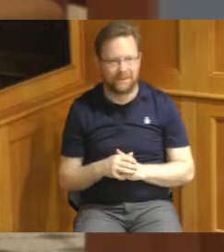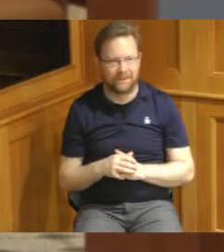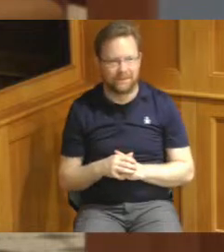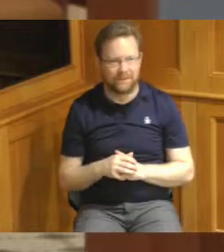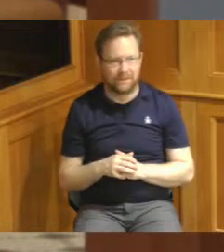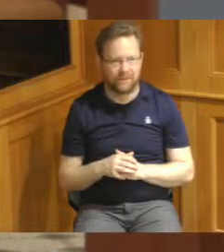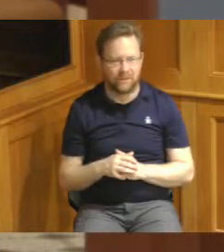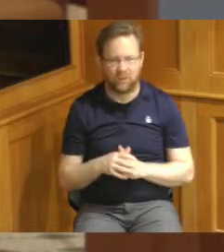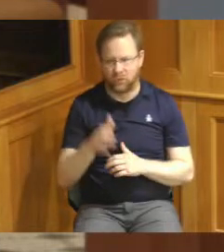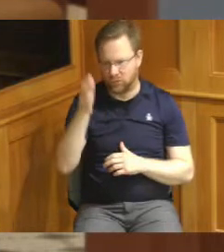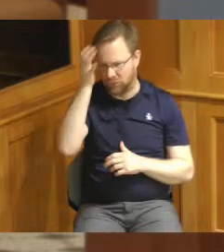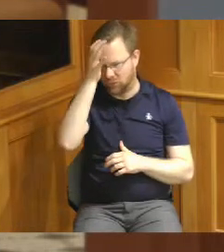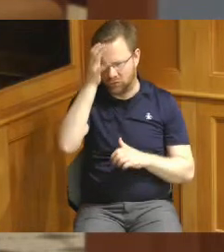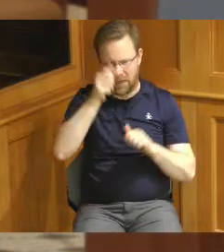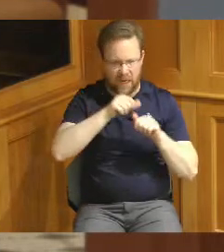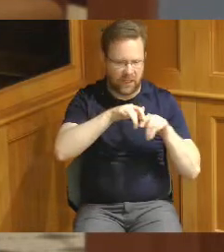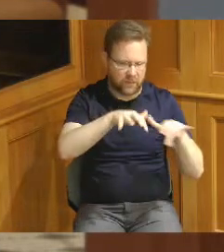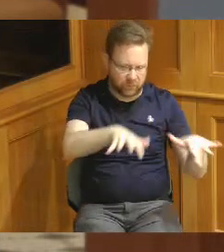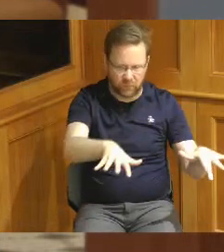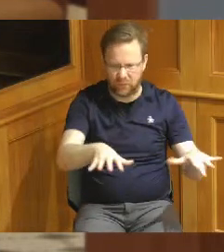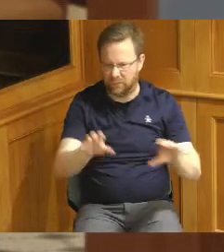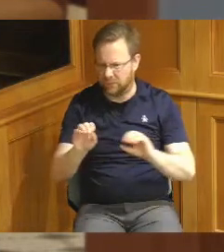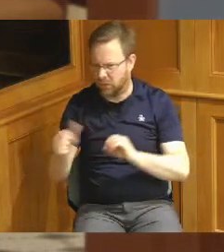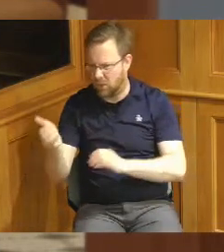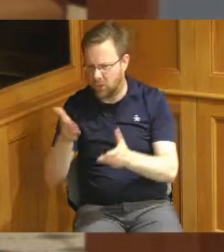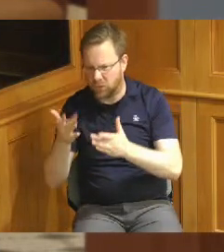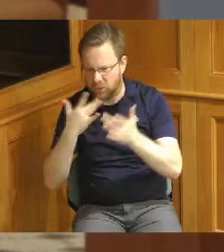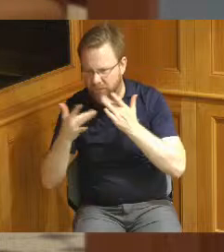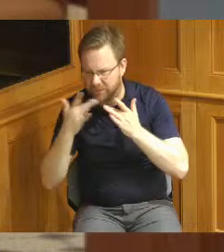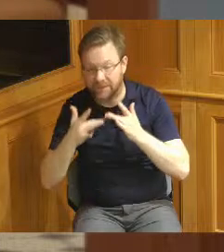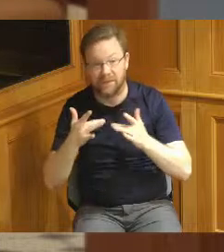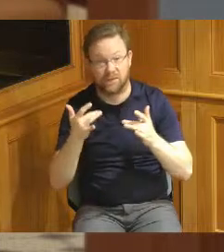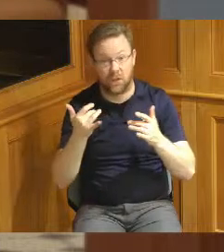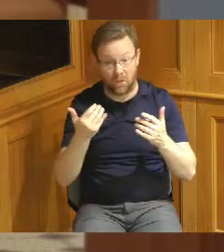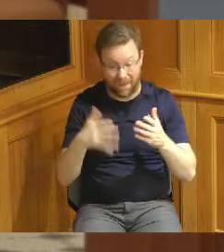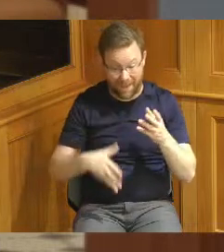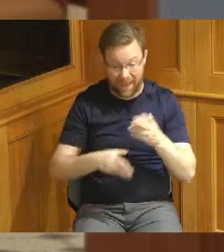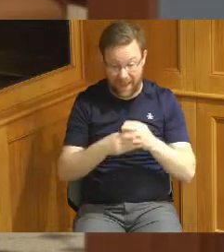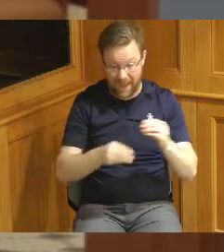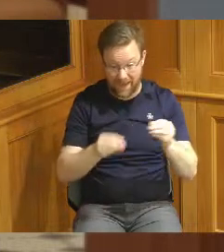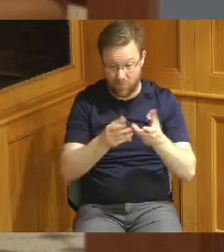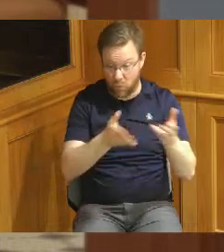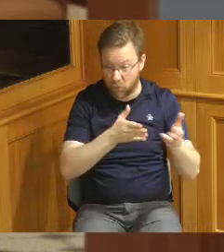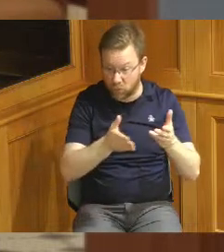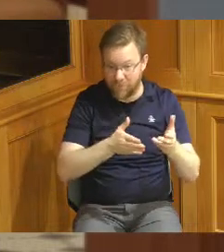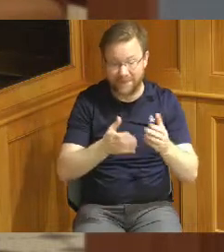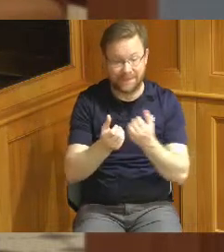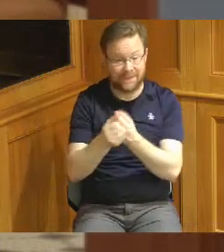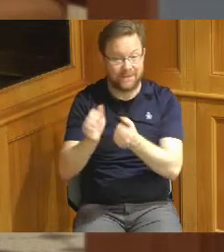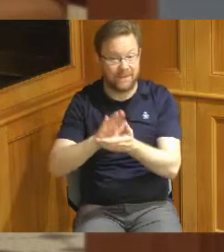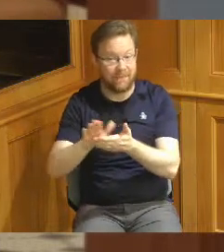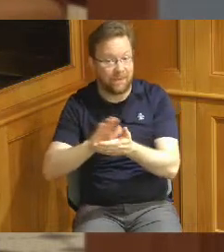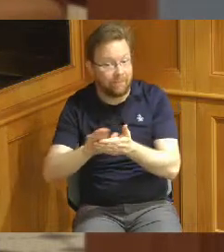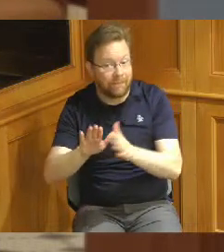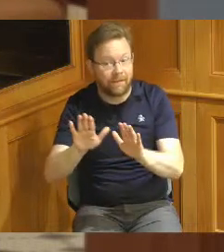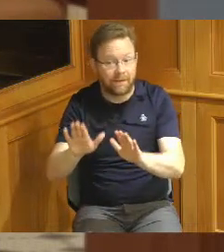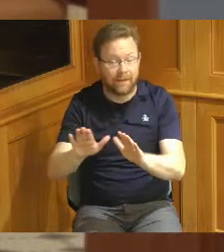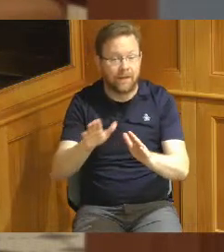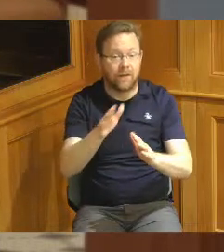authorization of purchase of a 2022 Ford Escape as a replacement in the Sheriff's Office $21,785 we